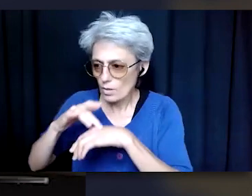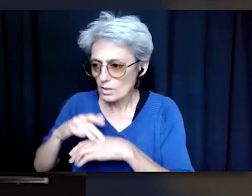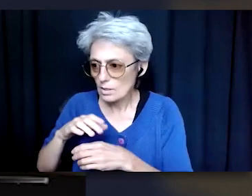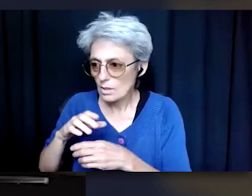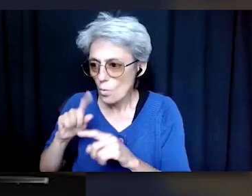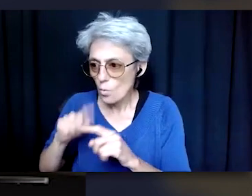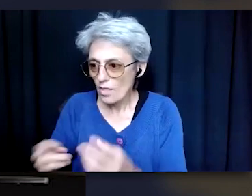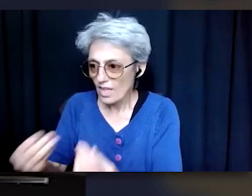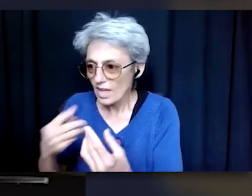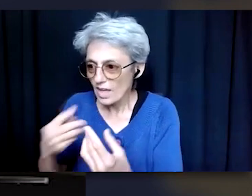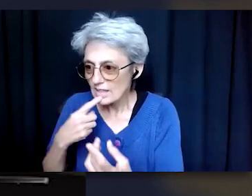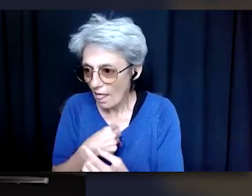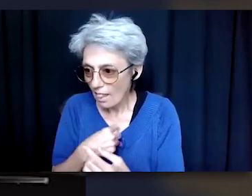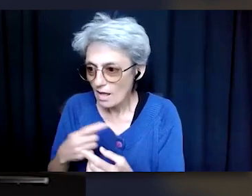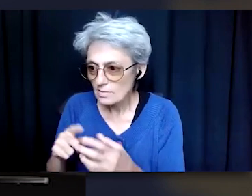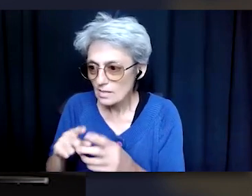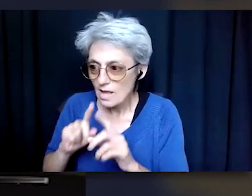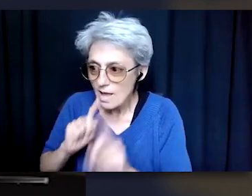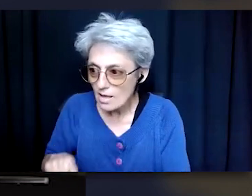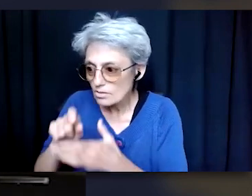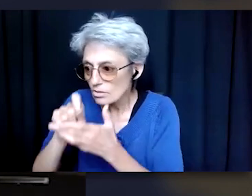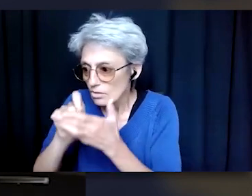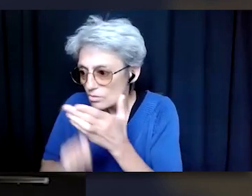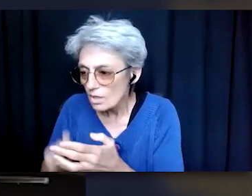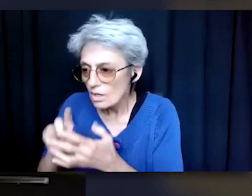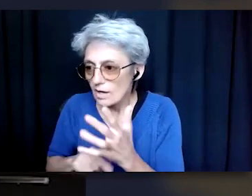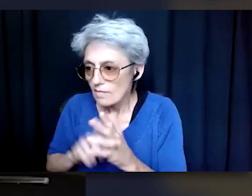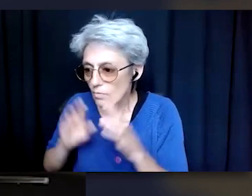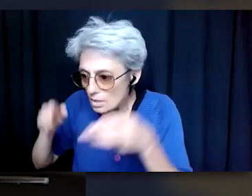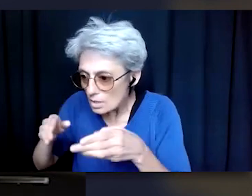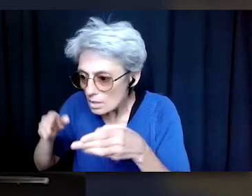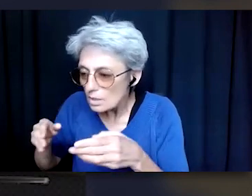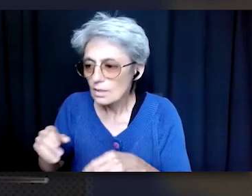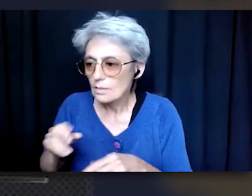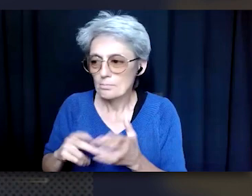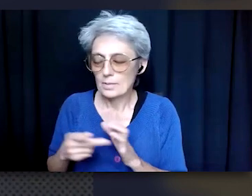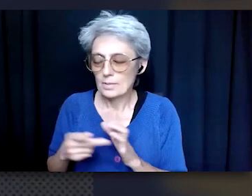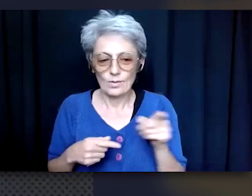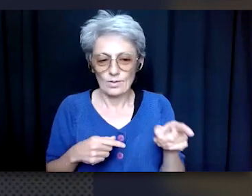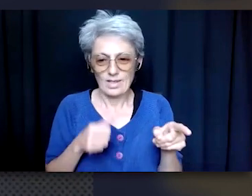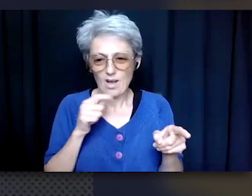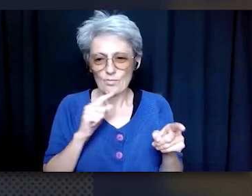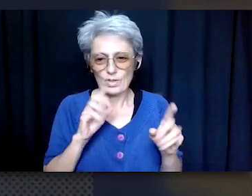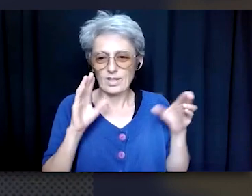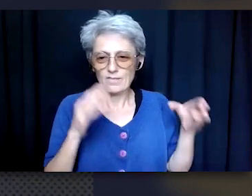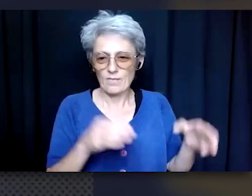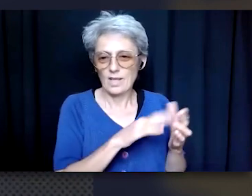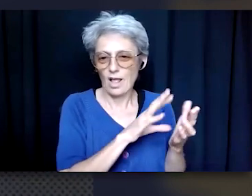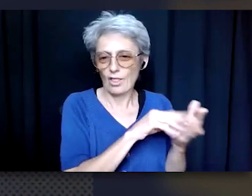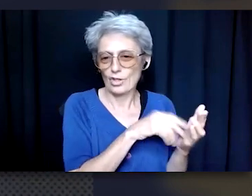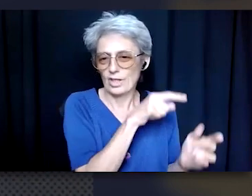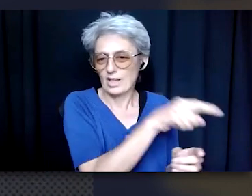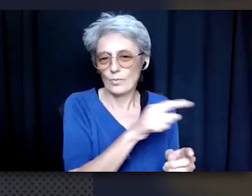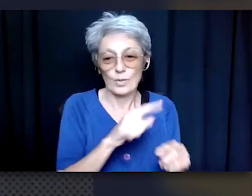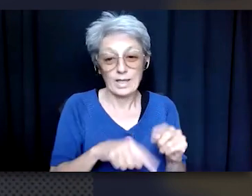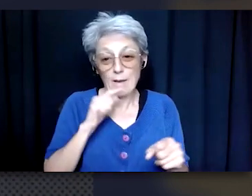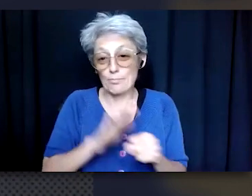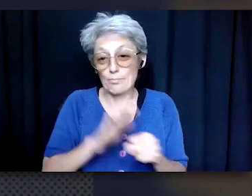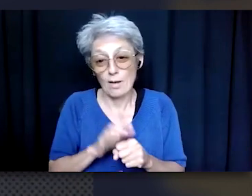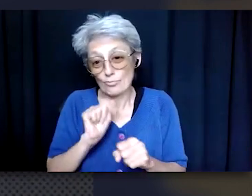we can no longer guarantee the learning. A few more problems: our knowledge commons is